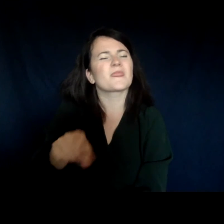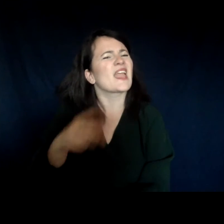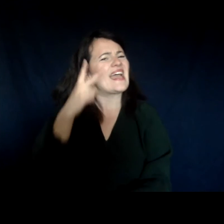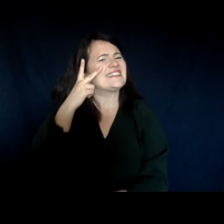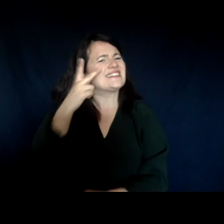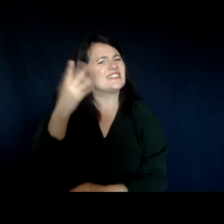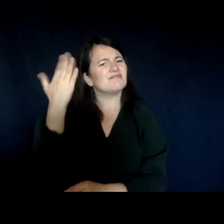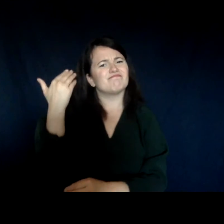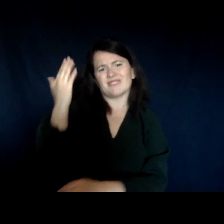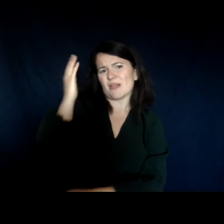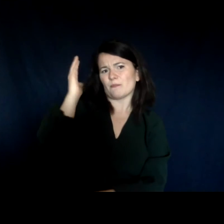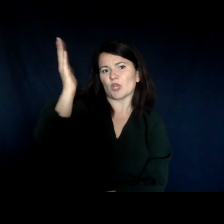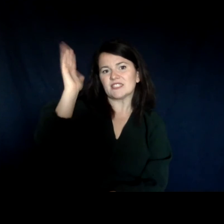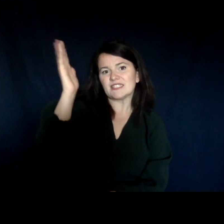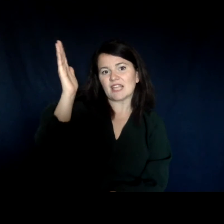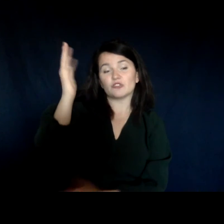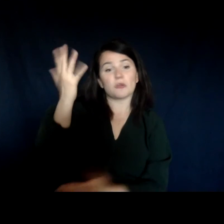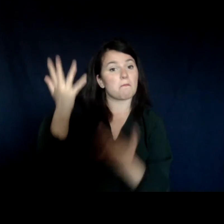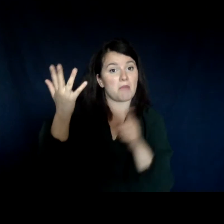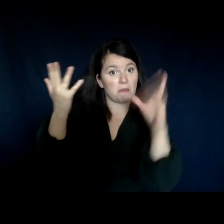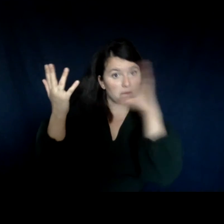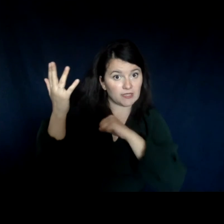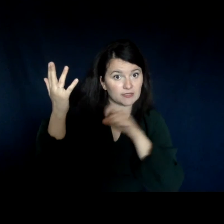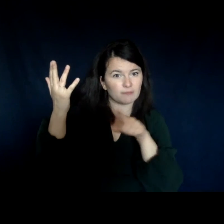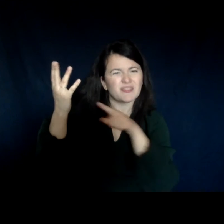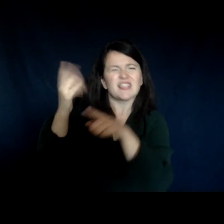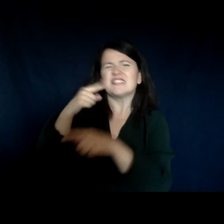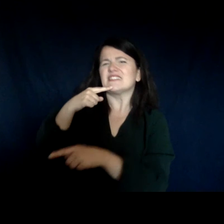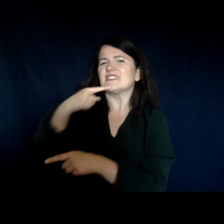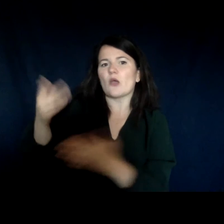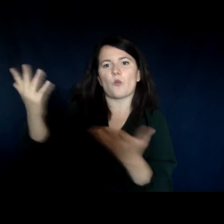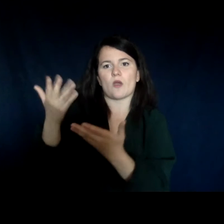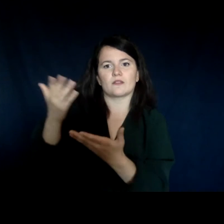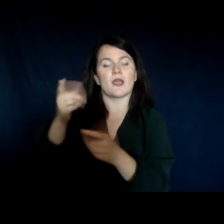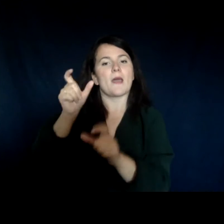services for people with disabilities weren't even mentioned.